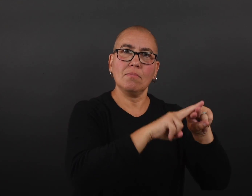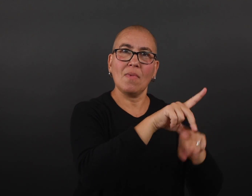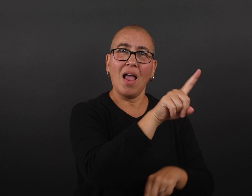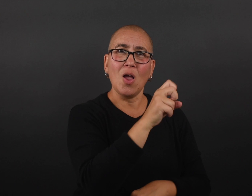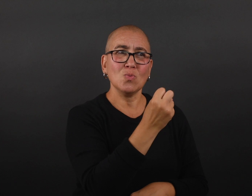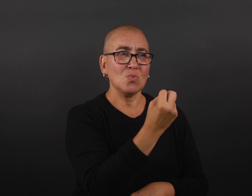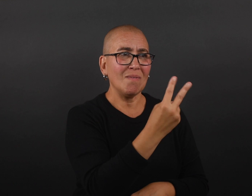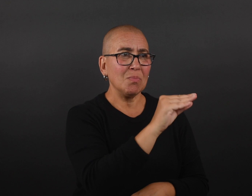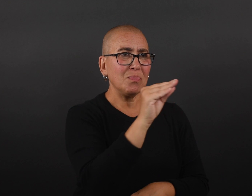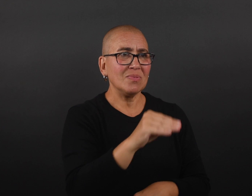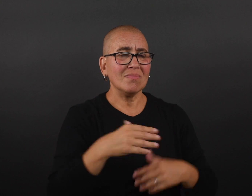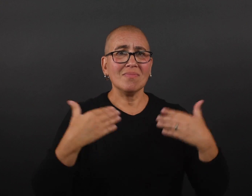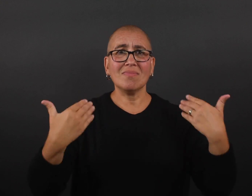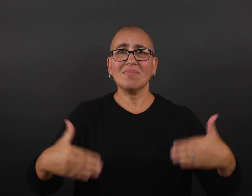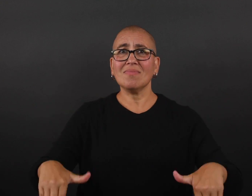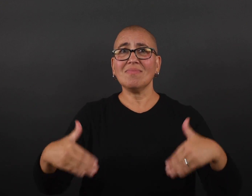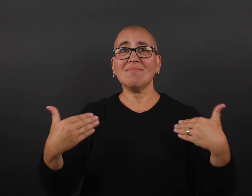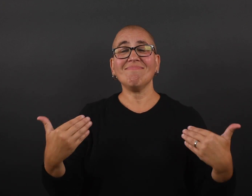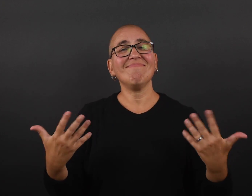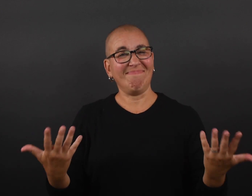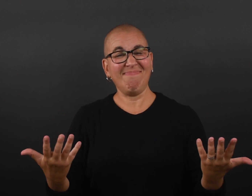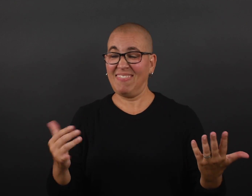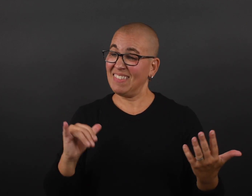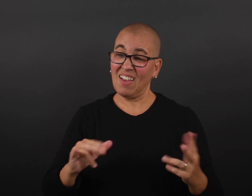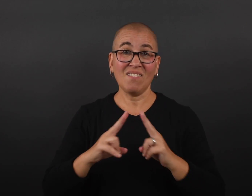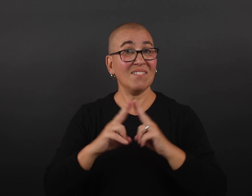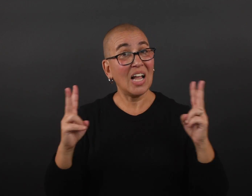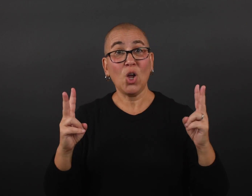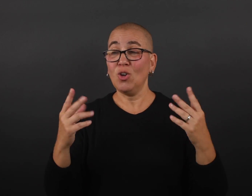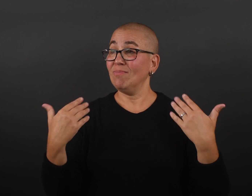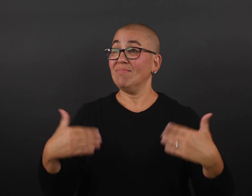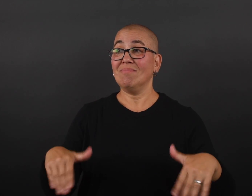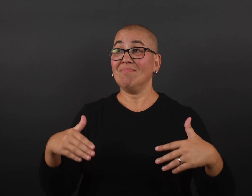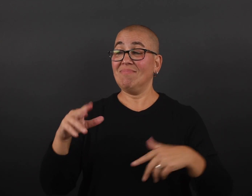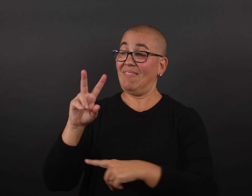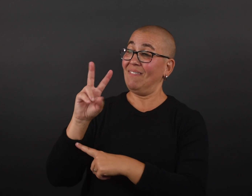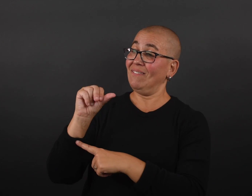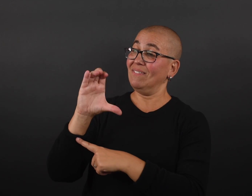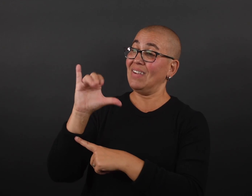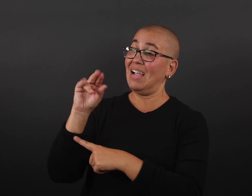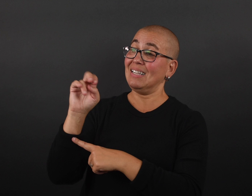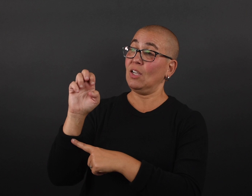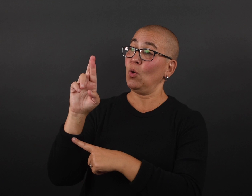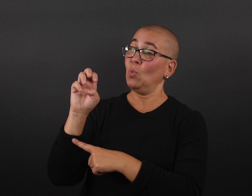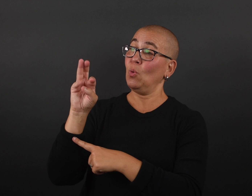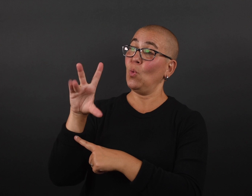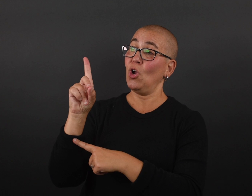The weekly number of first doses administered to 12- to 15-year-old and 16- to 17-year-old